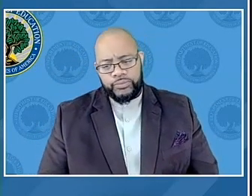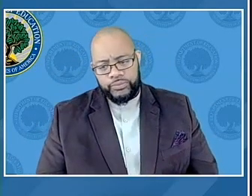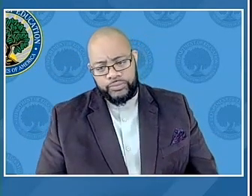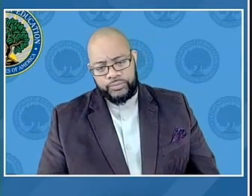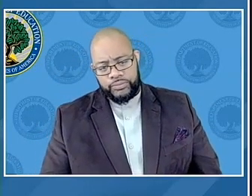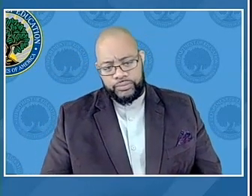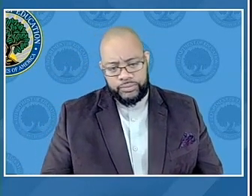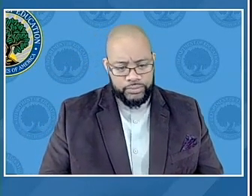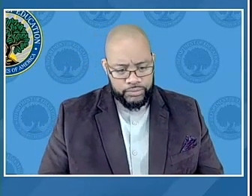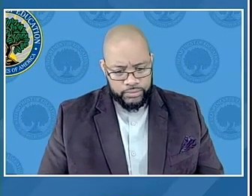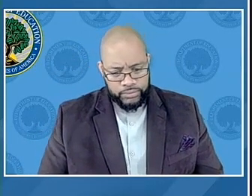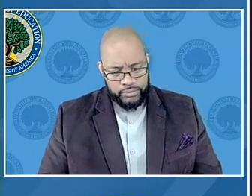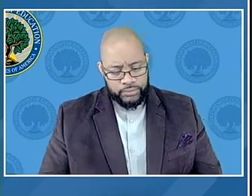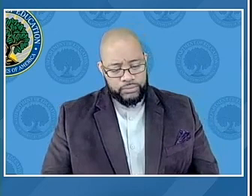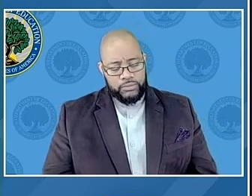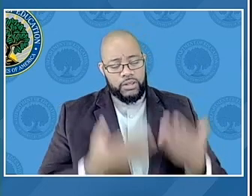Thank you, Richard. Lane?